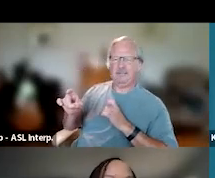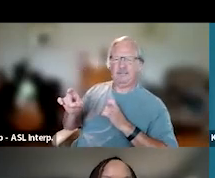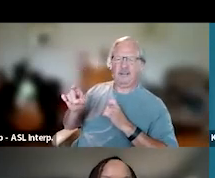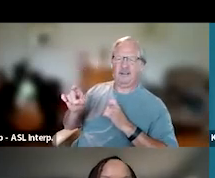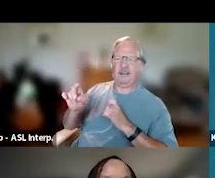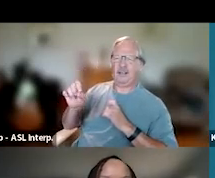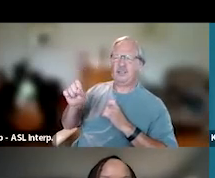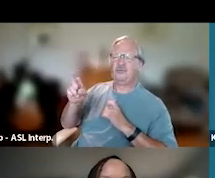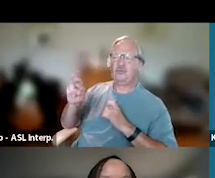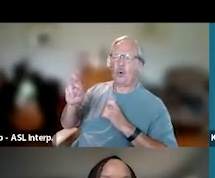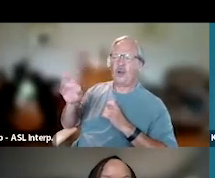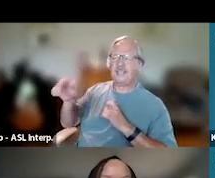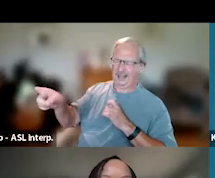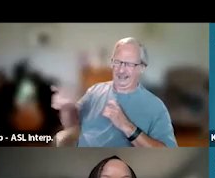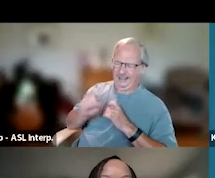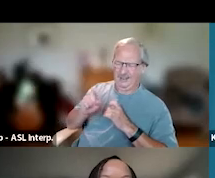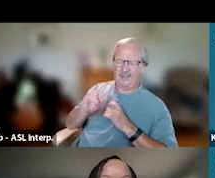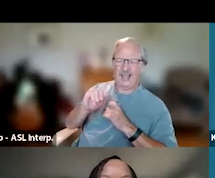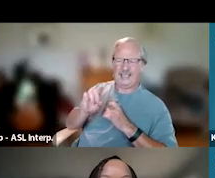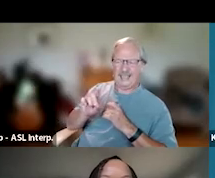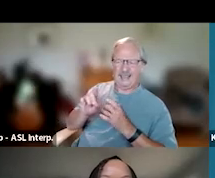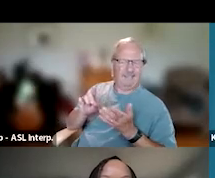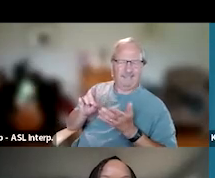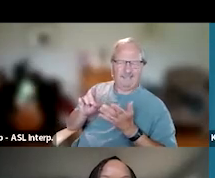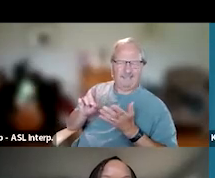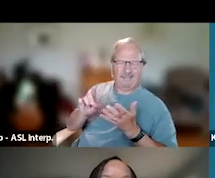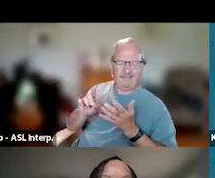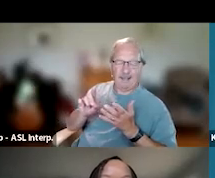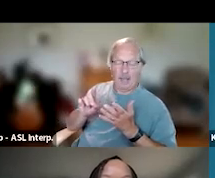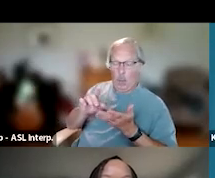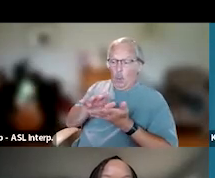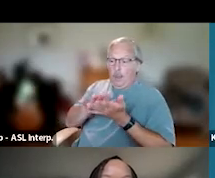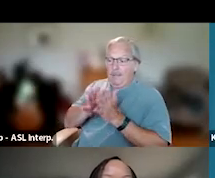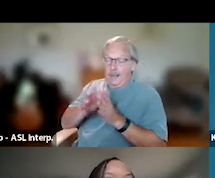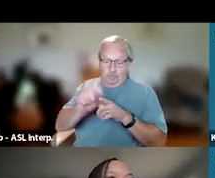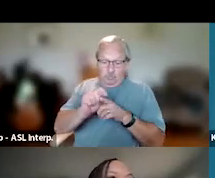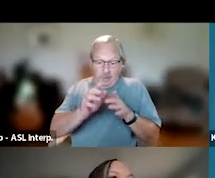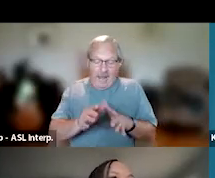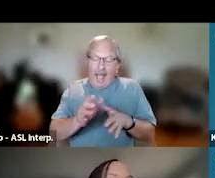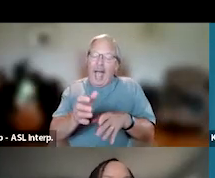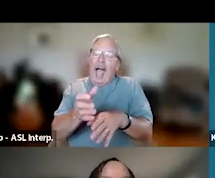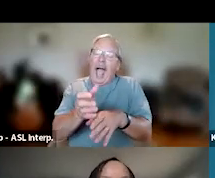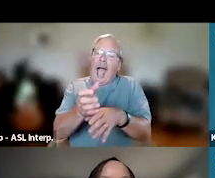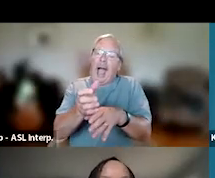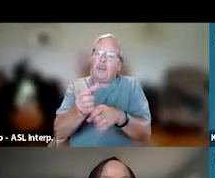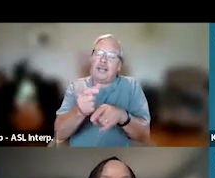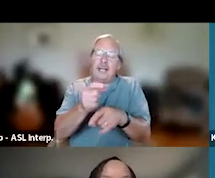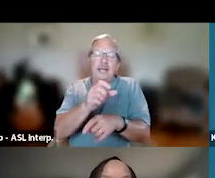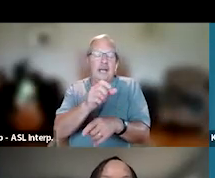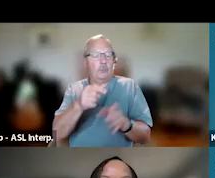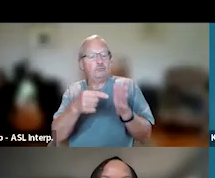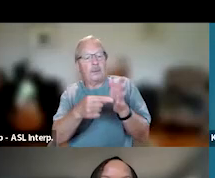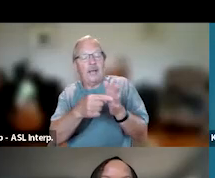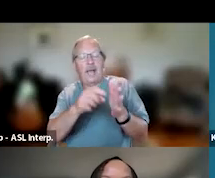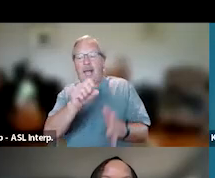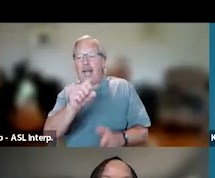So can you just briefly talk about once someone is trained, how they get their representative ID and how that is a Social Security thing and not